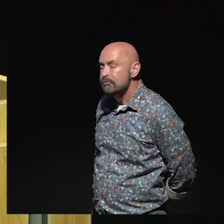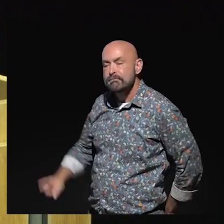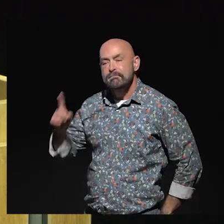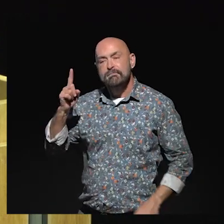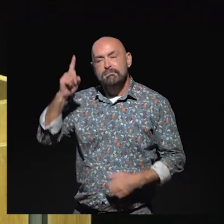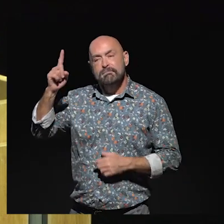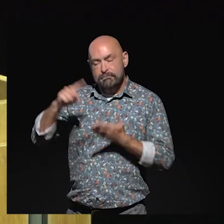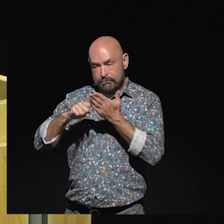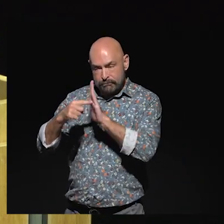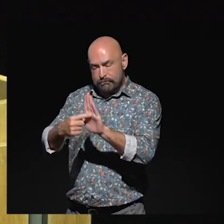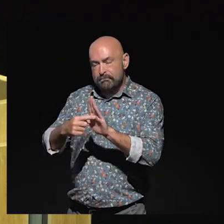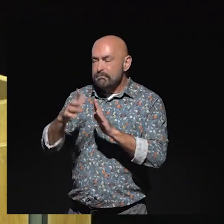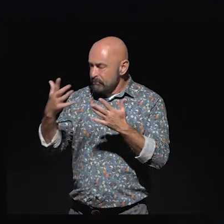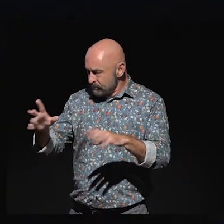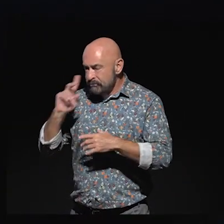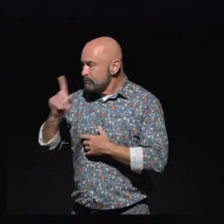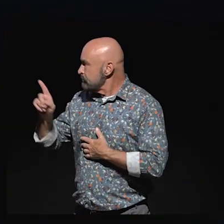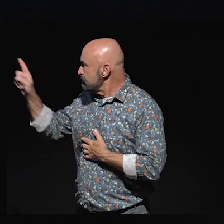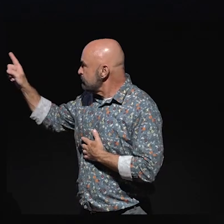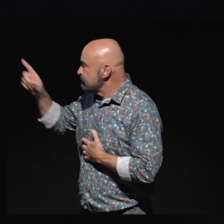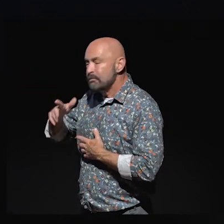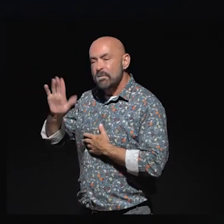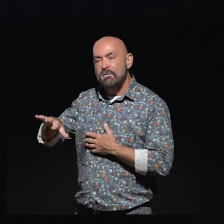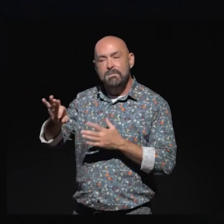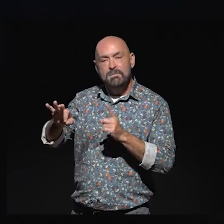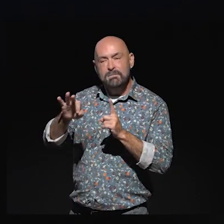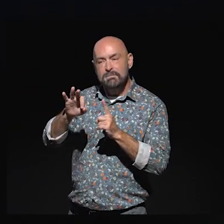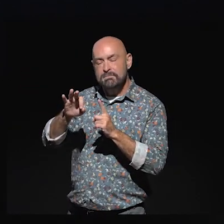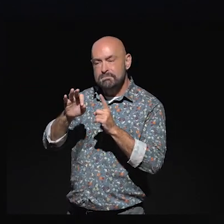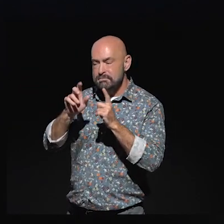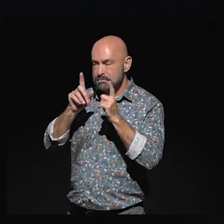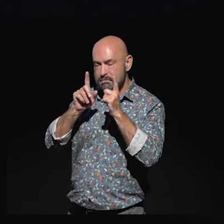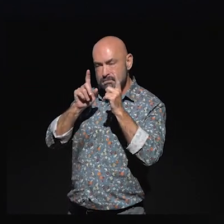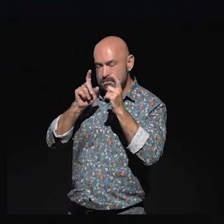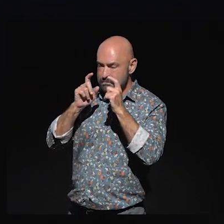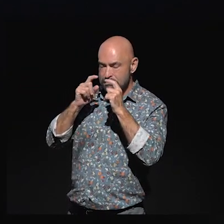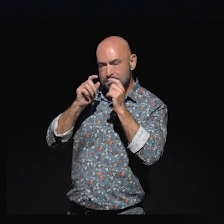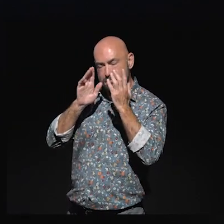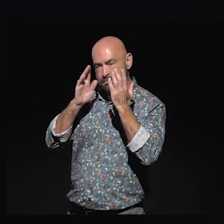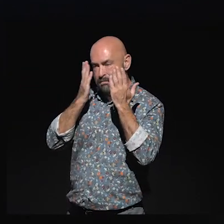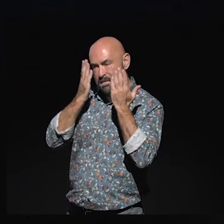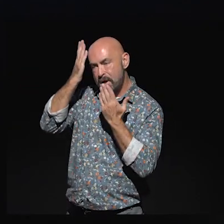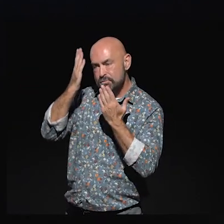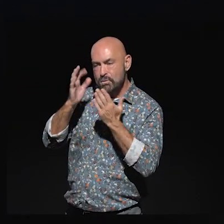those of you who've seen it, this wonderful quote from Picasso, "One's work is a way of keeping a diary."